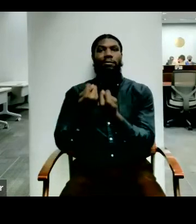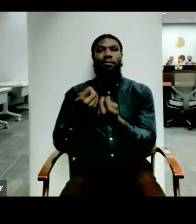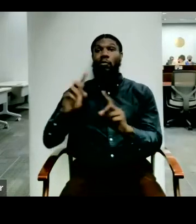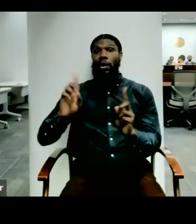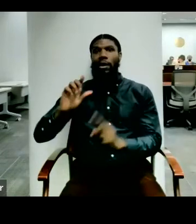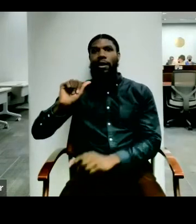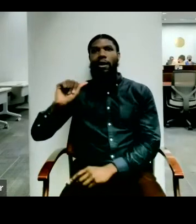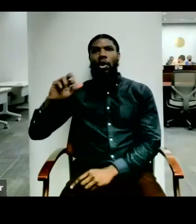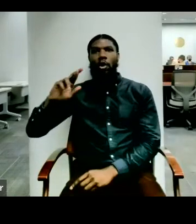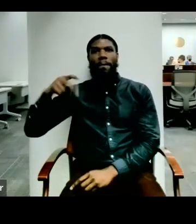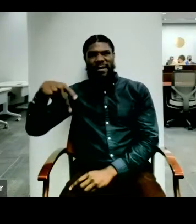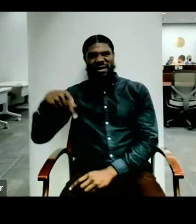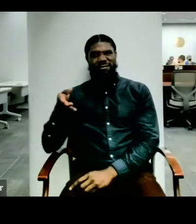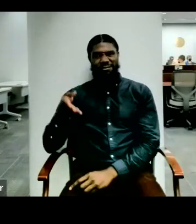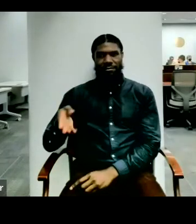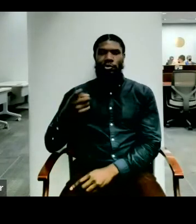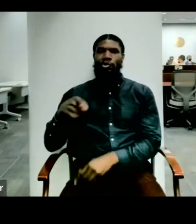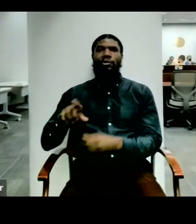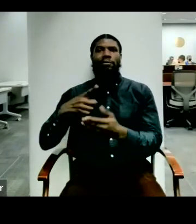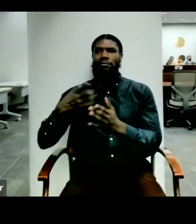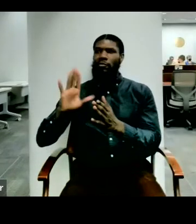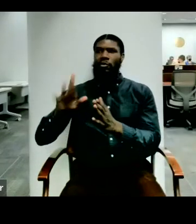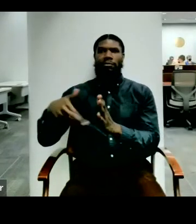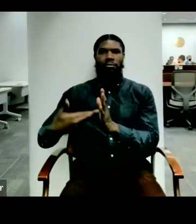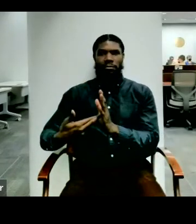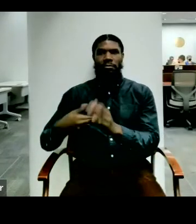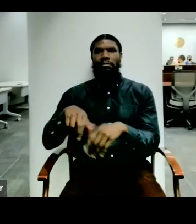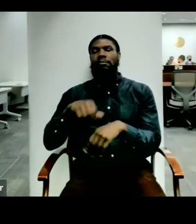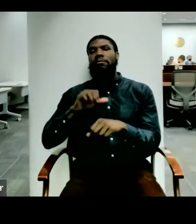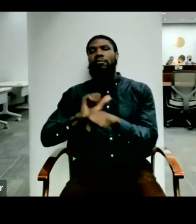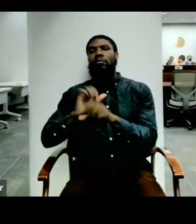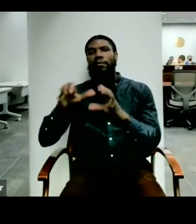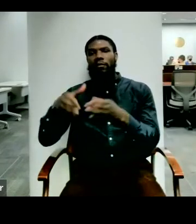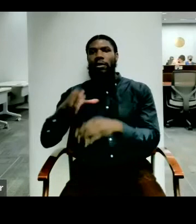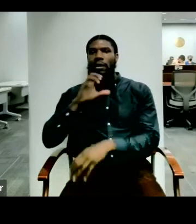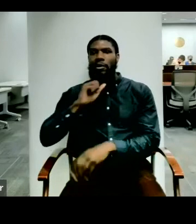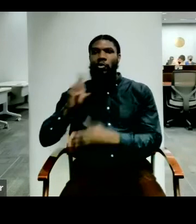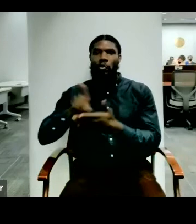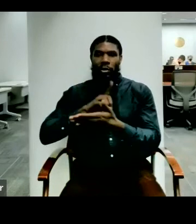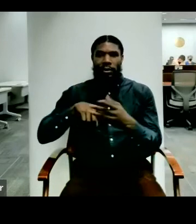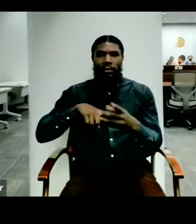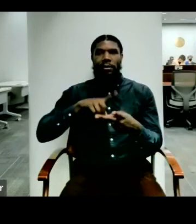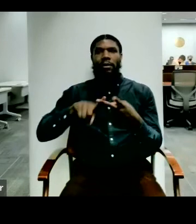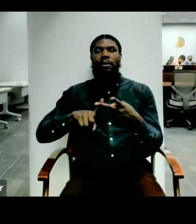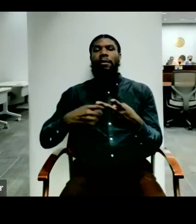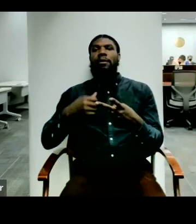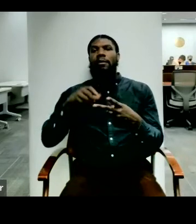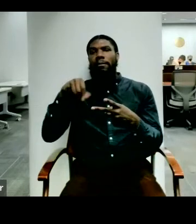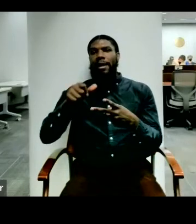where she covers workforce age discrimination, paid leave and you be employment issues.